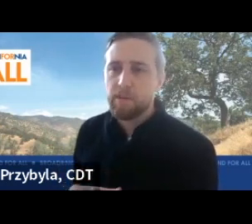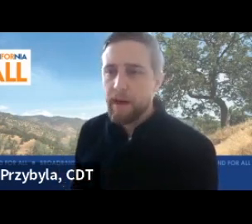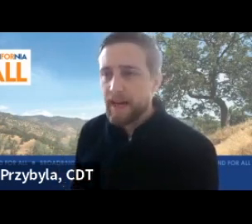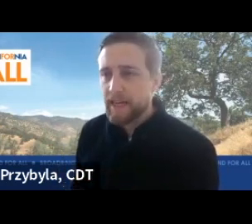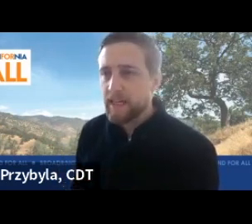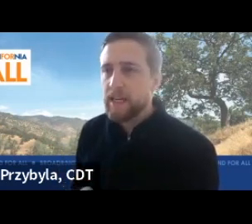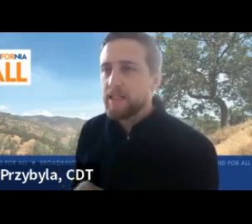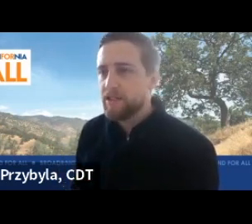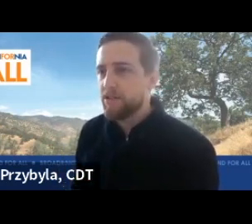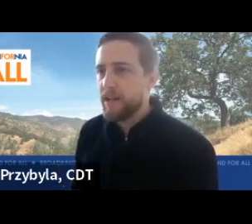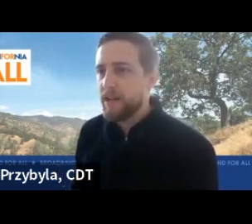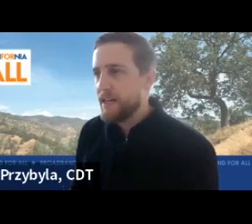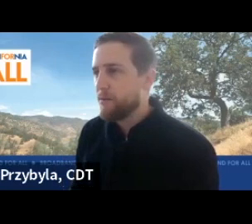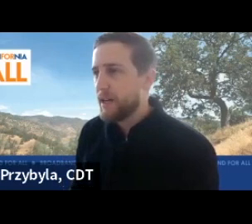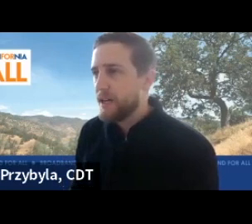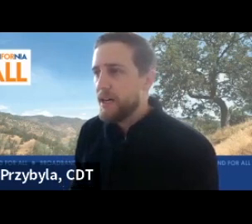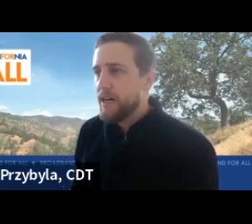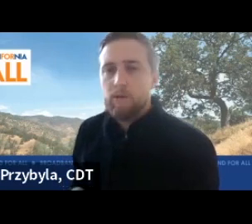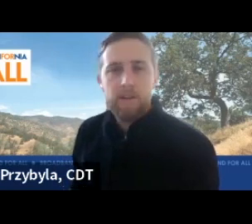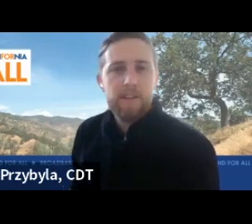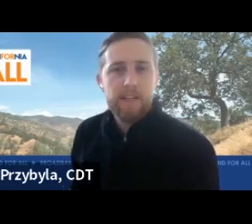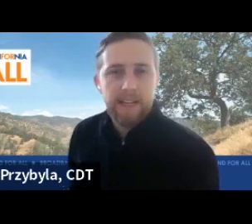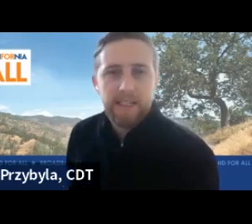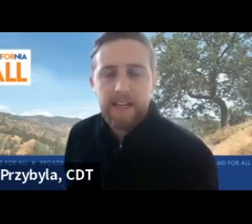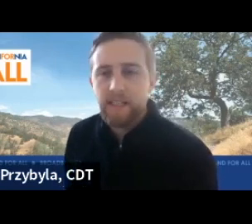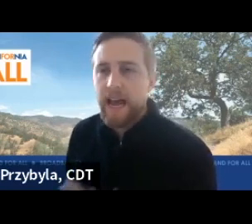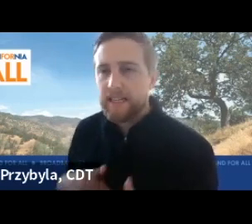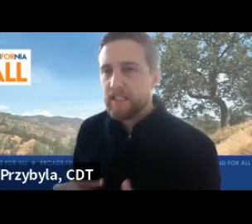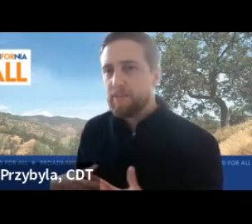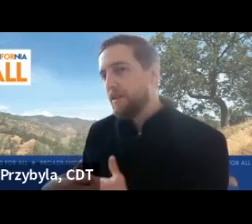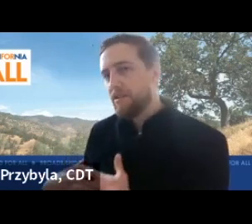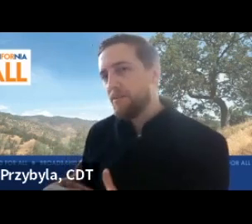are combatting digital inequity. One of the things I'd like to say is, as the speakers